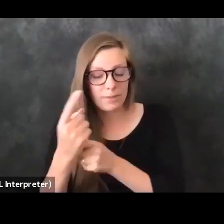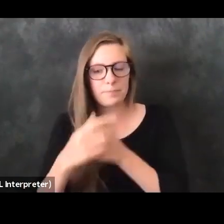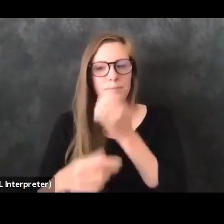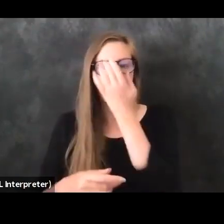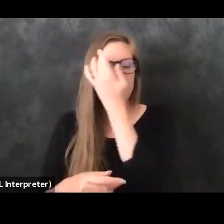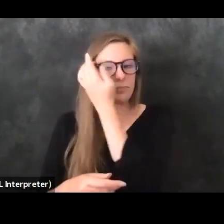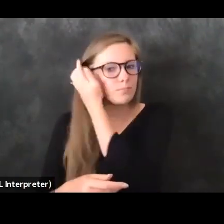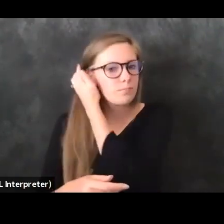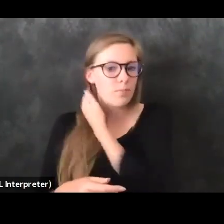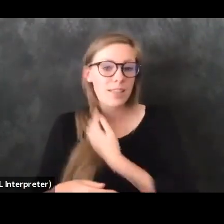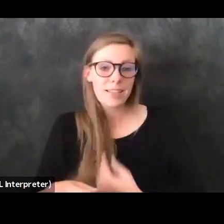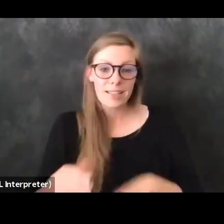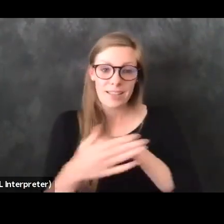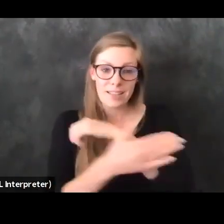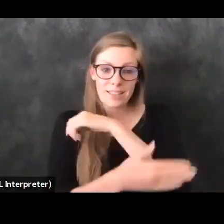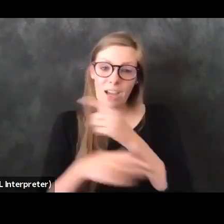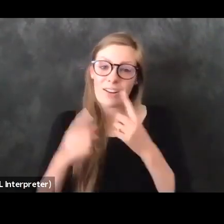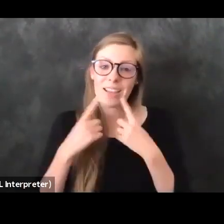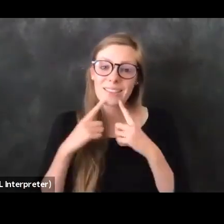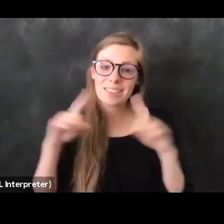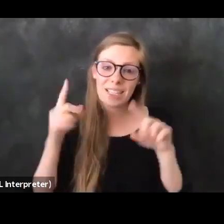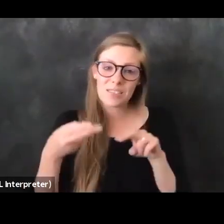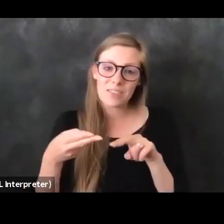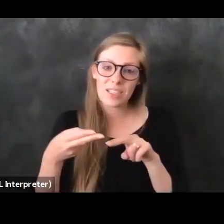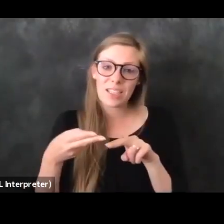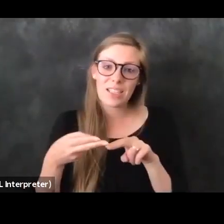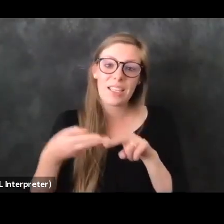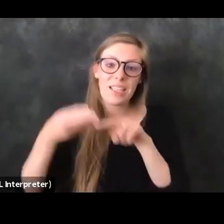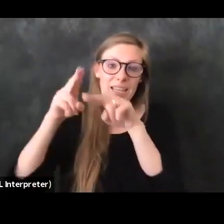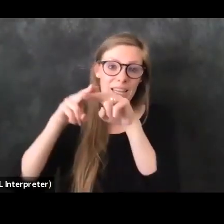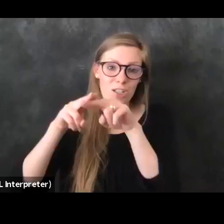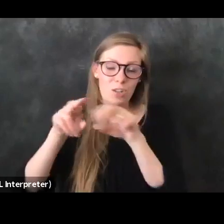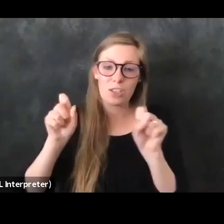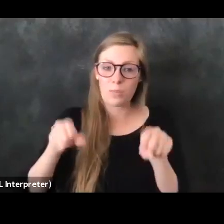the county successfully increased vaccination capacity from one thousand per